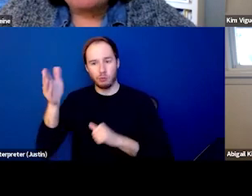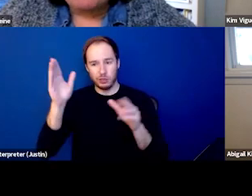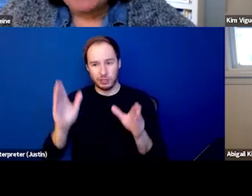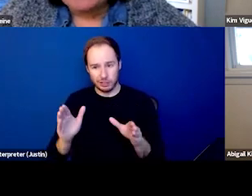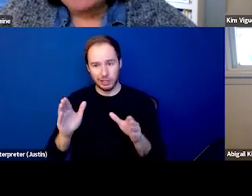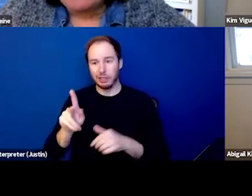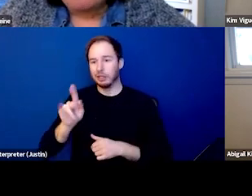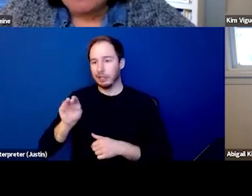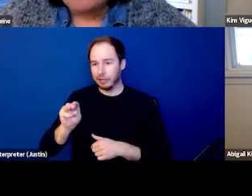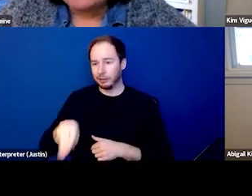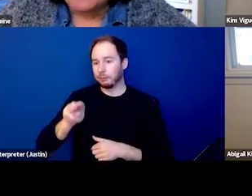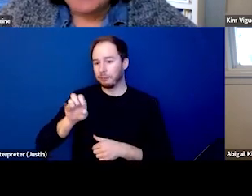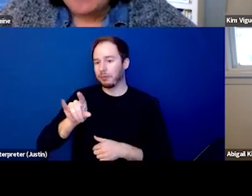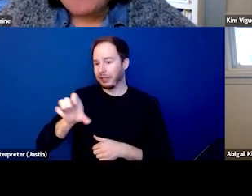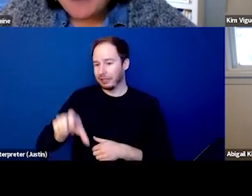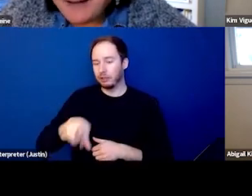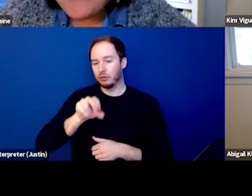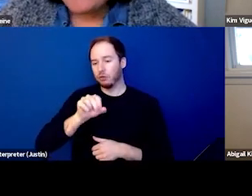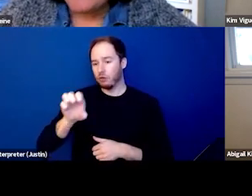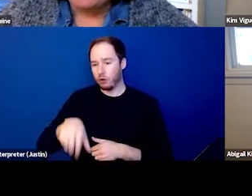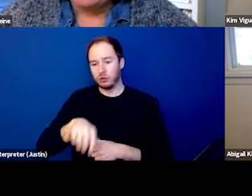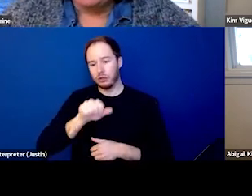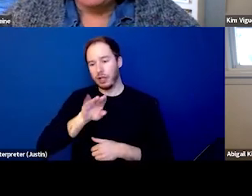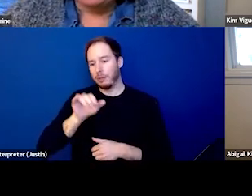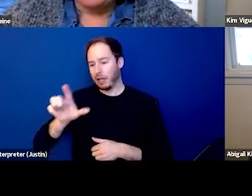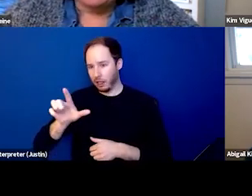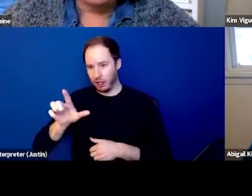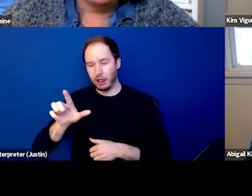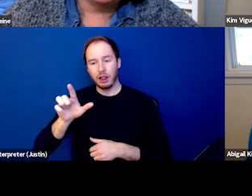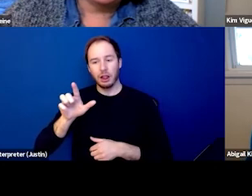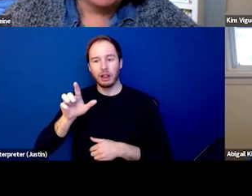Kim, Mylene, Rose and Abigail for giving us your time